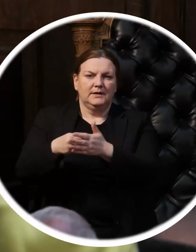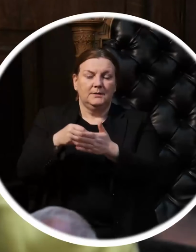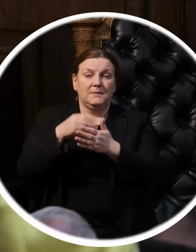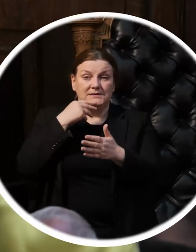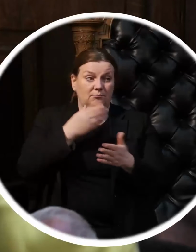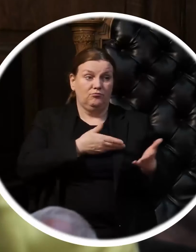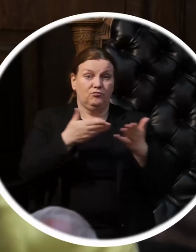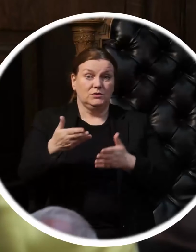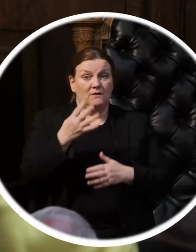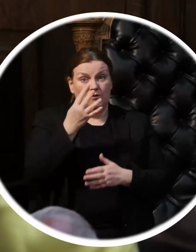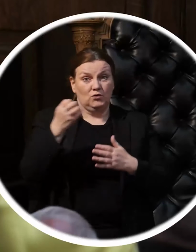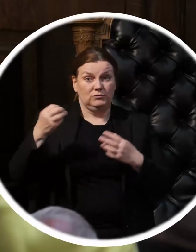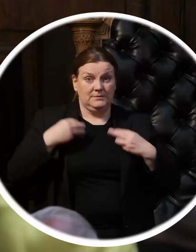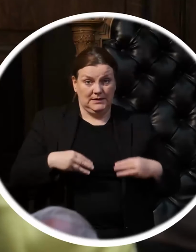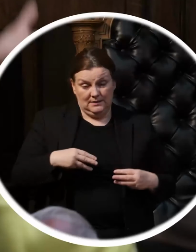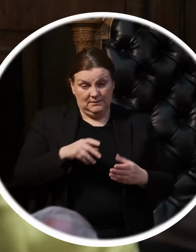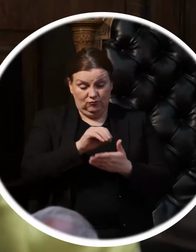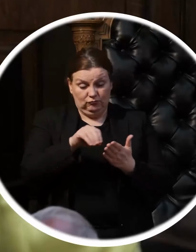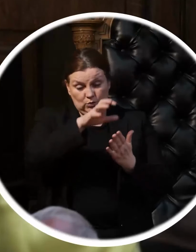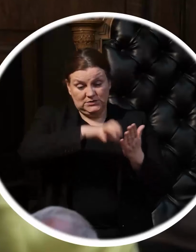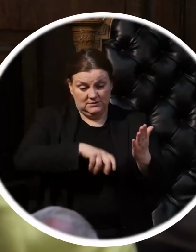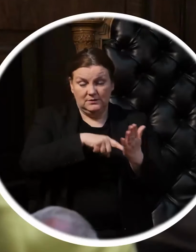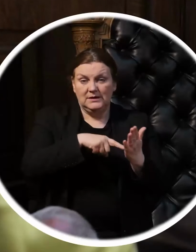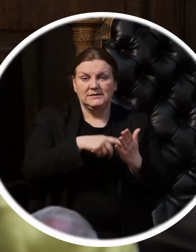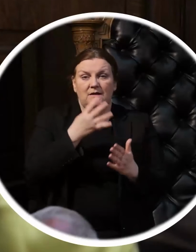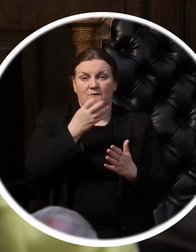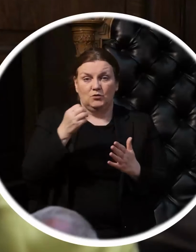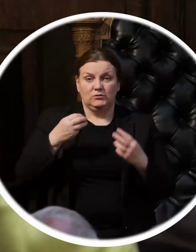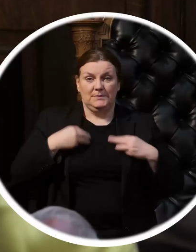This is kind of the written account of it is that 400 men came marching with him